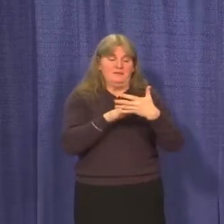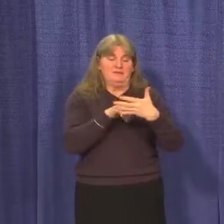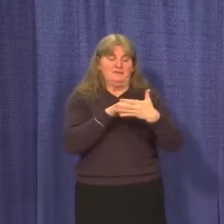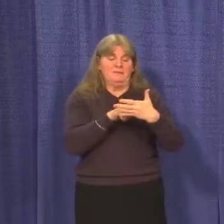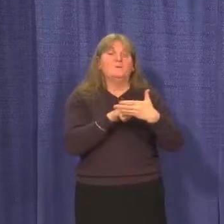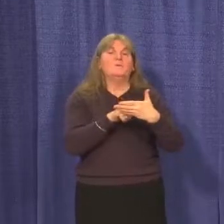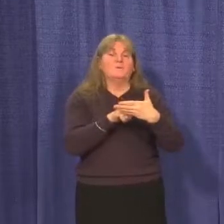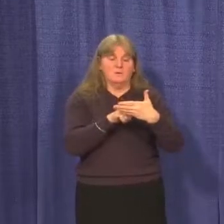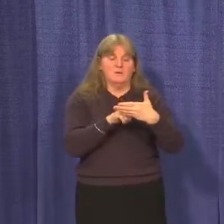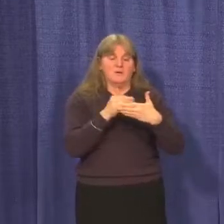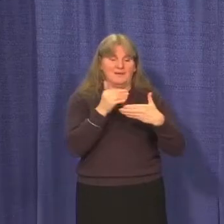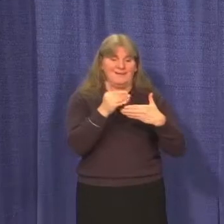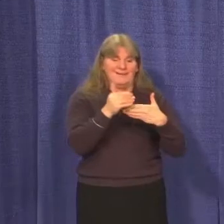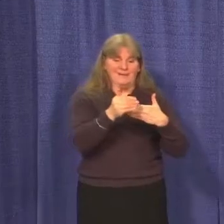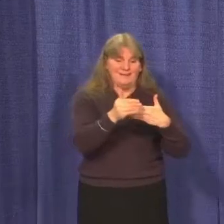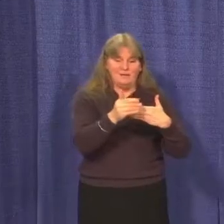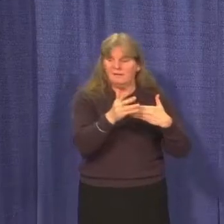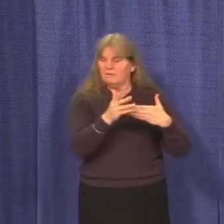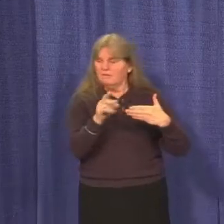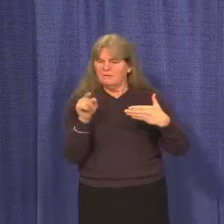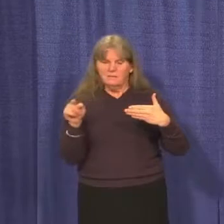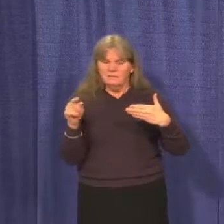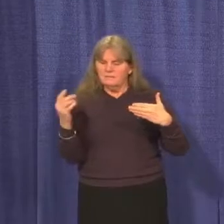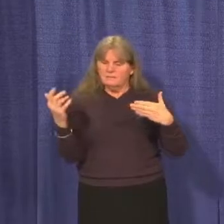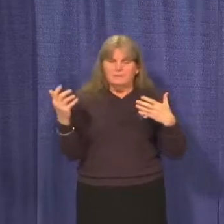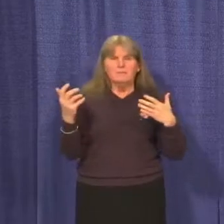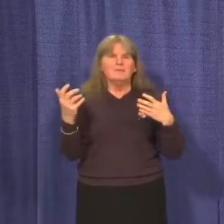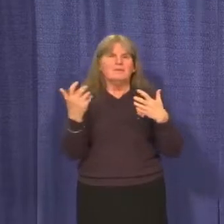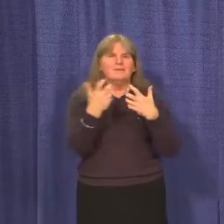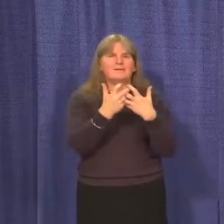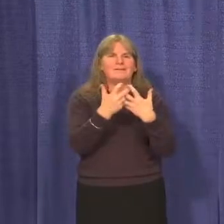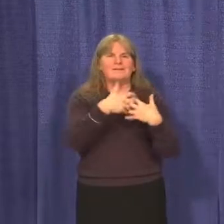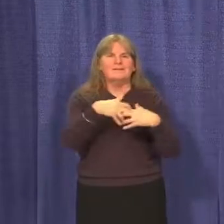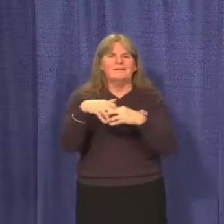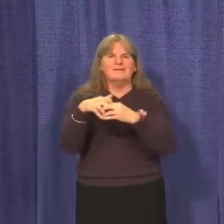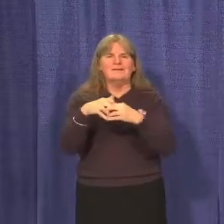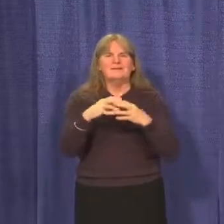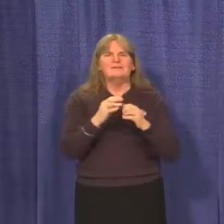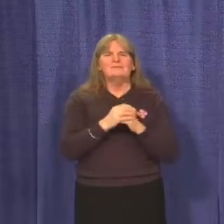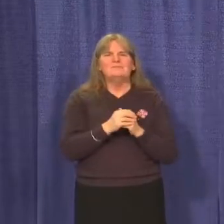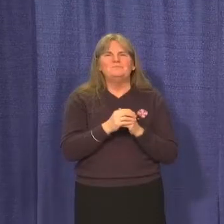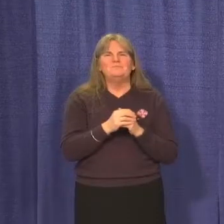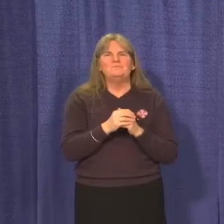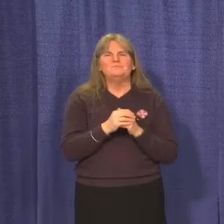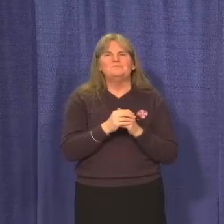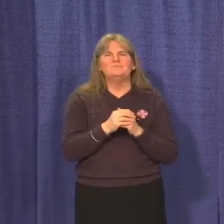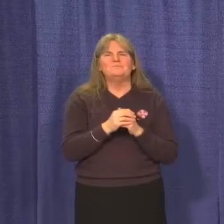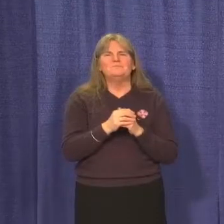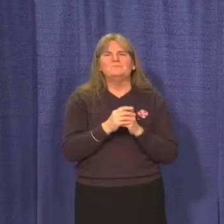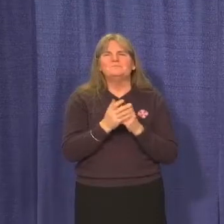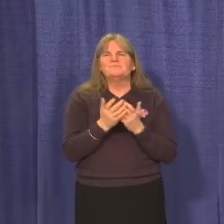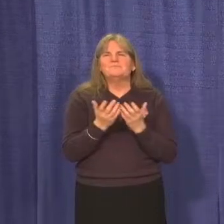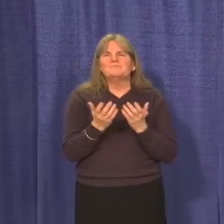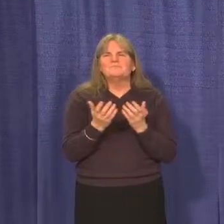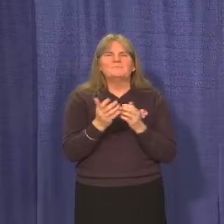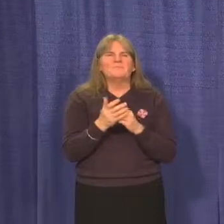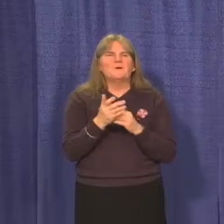allow us to continue to use those doses or for individuals, if, for whatever reason, they